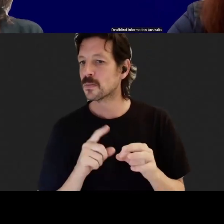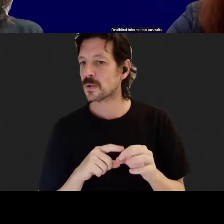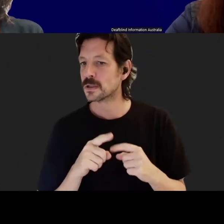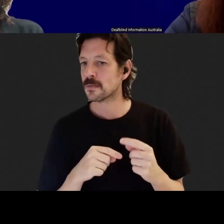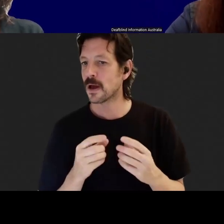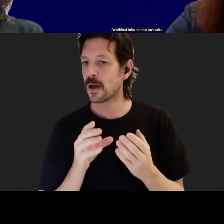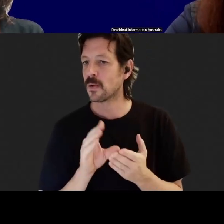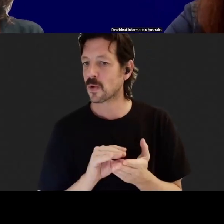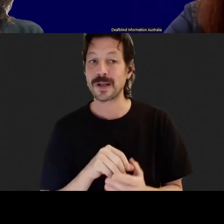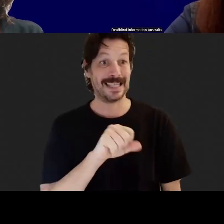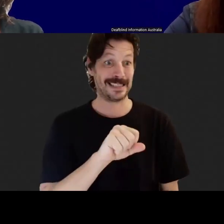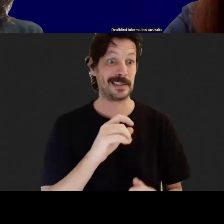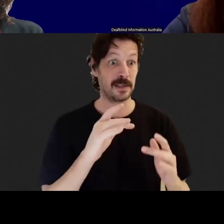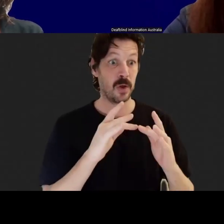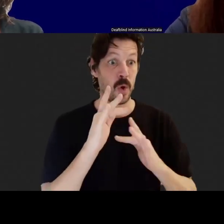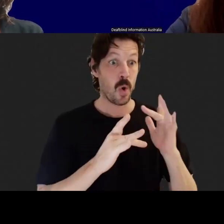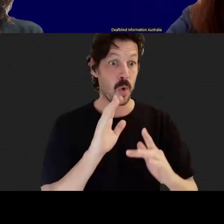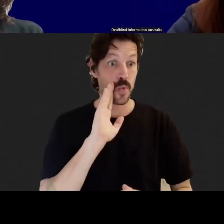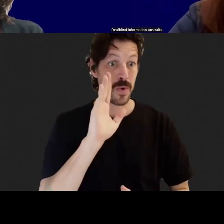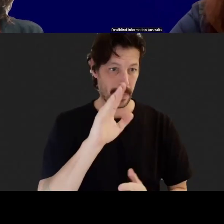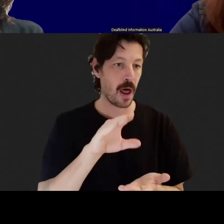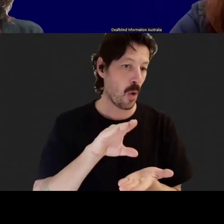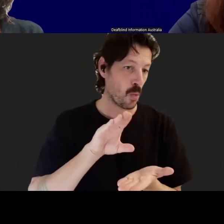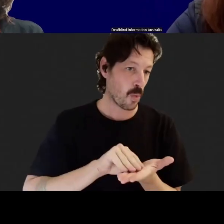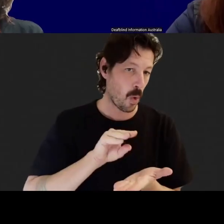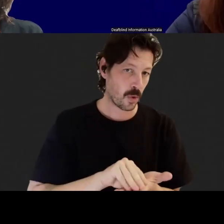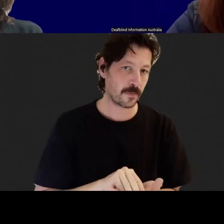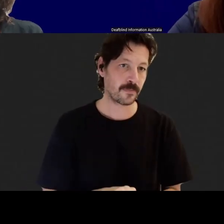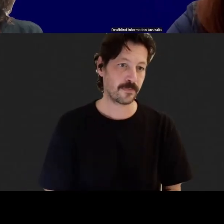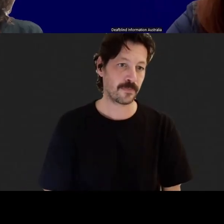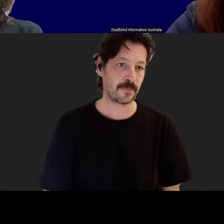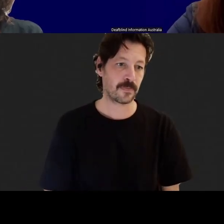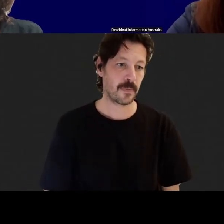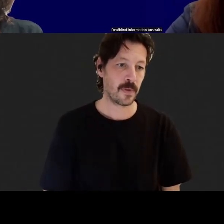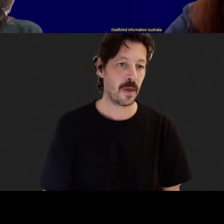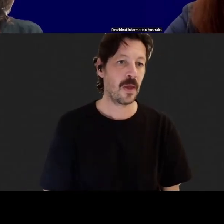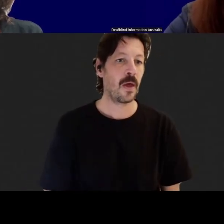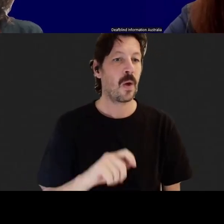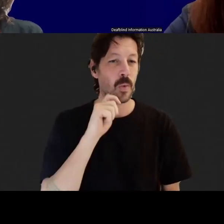webinars are recorded. And once they’re edited, the transcripts are ready,